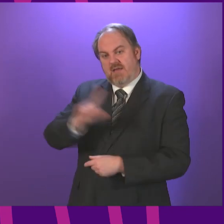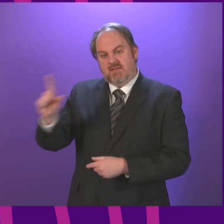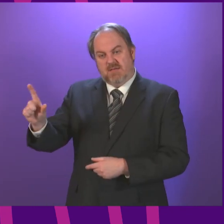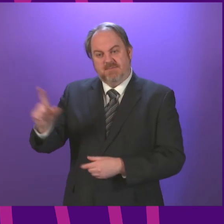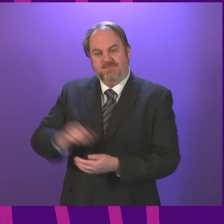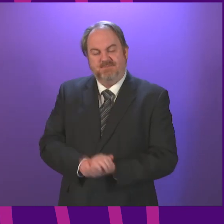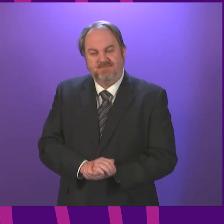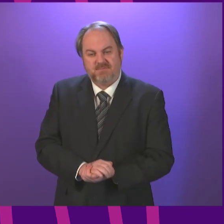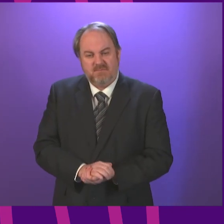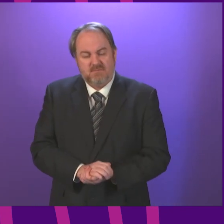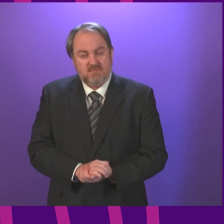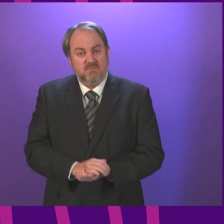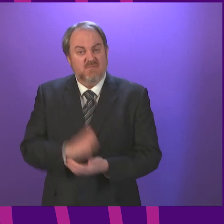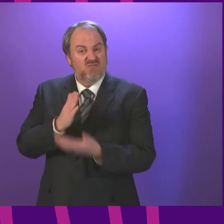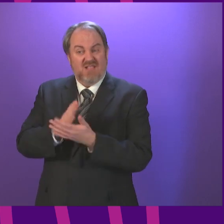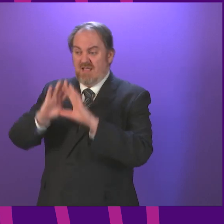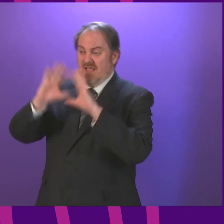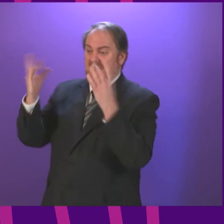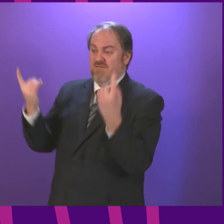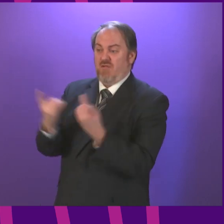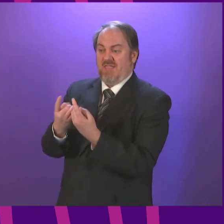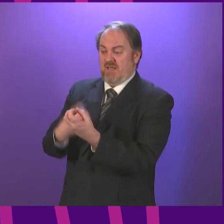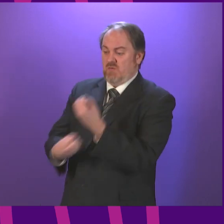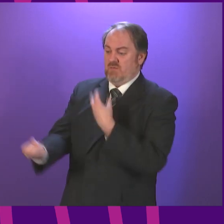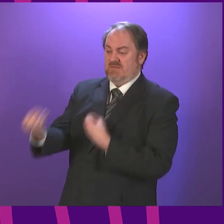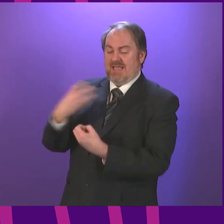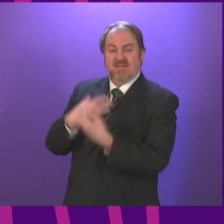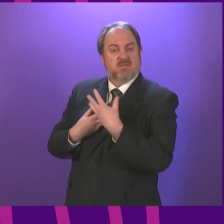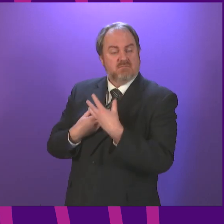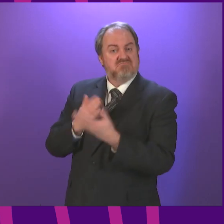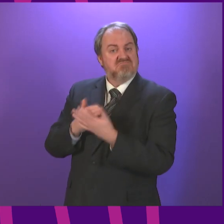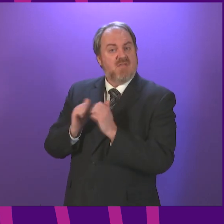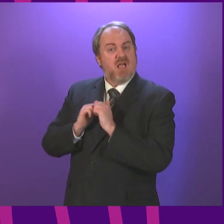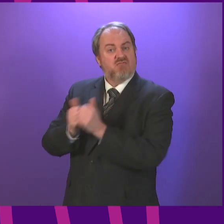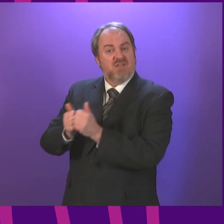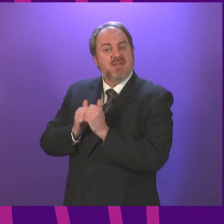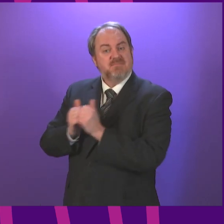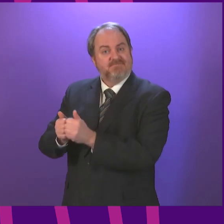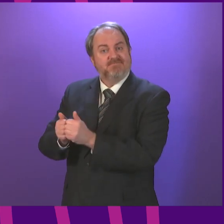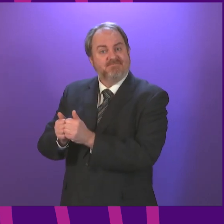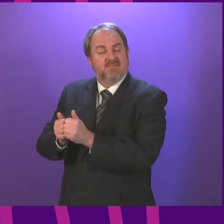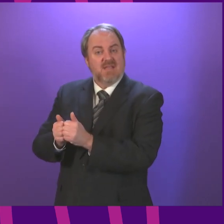I really agree with all this. The first thing to say is that we should encourage people